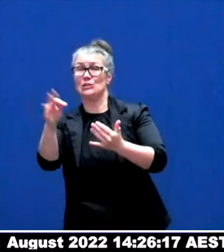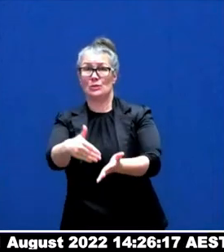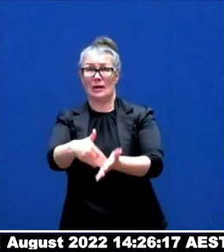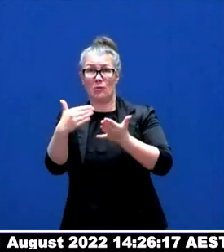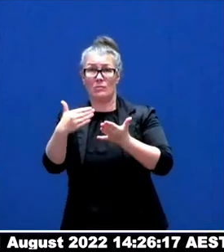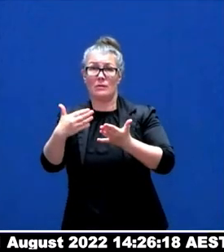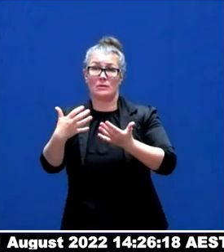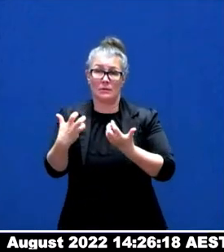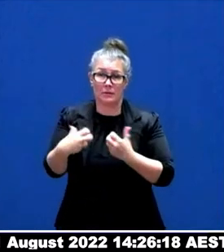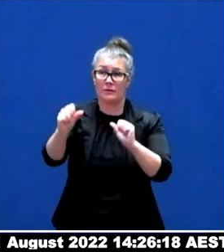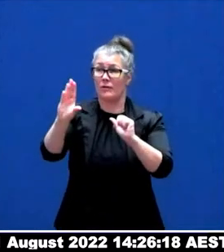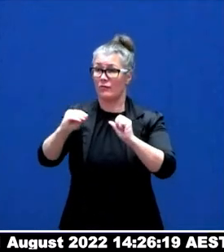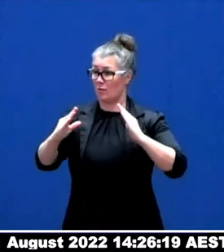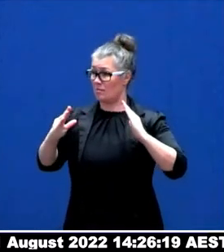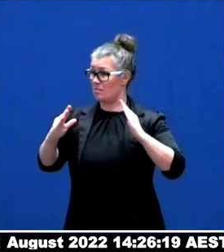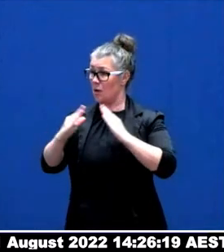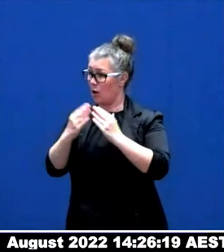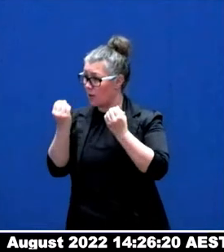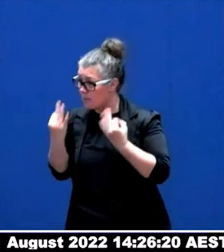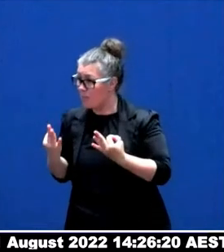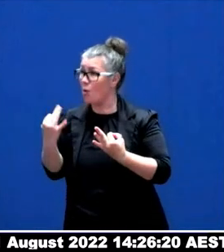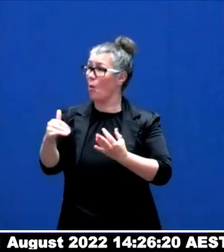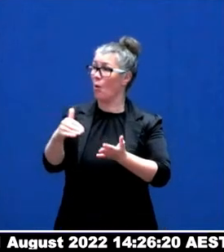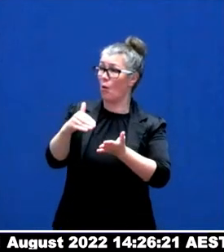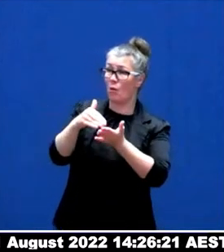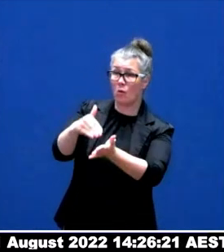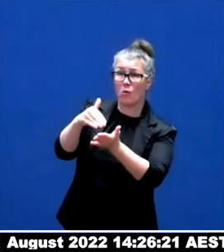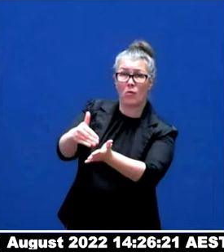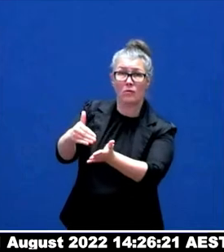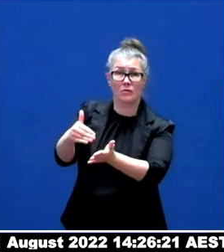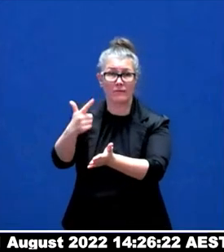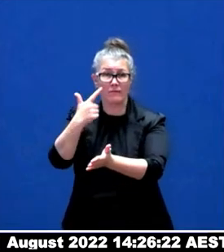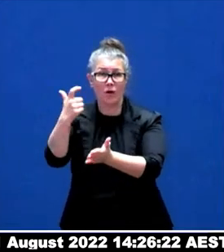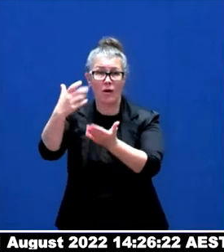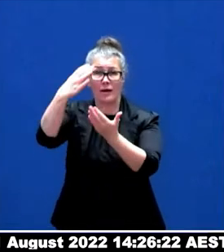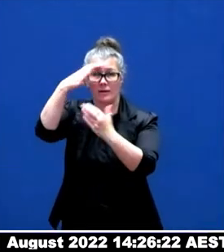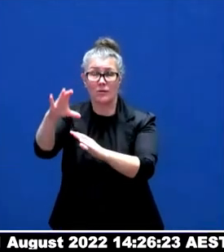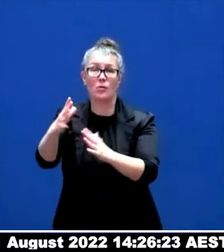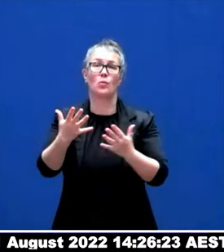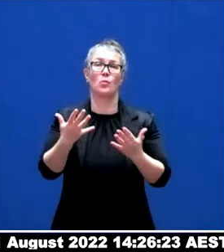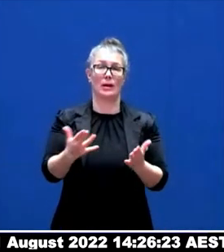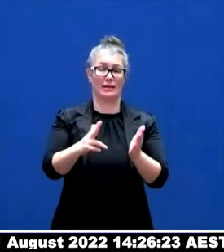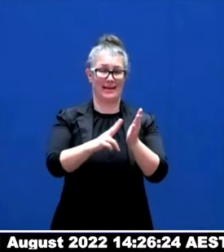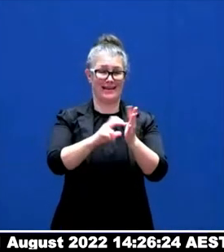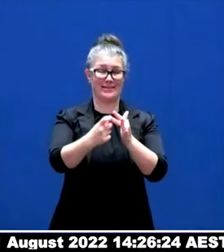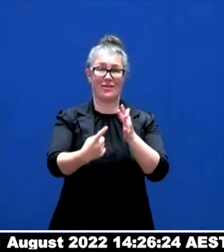The NDIA is responsible for providing reasonable and necessary supports